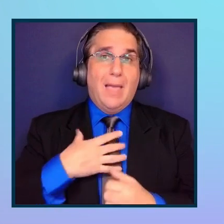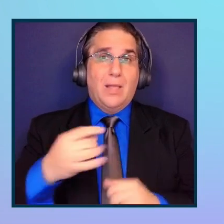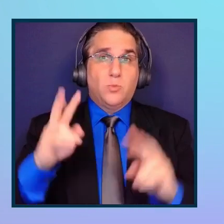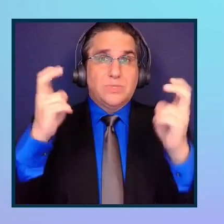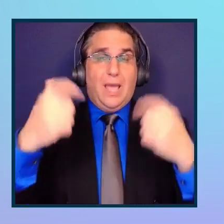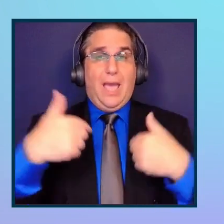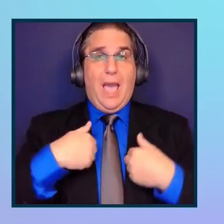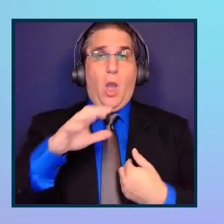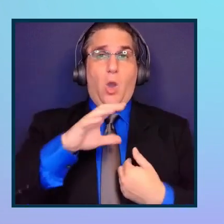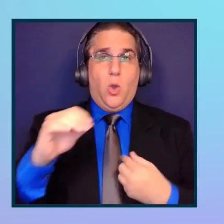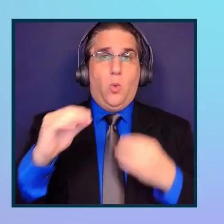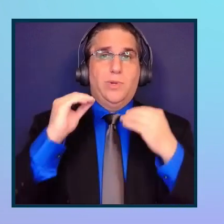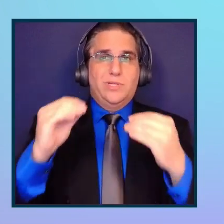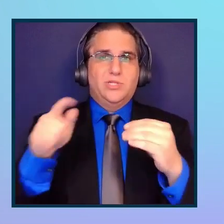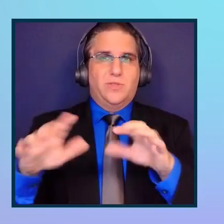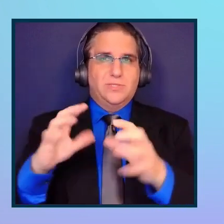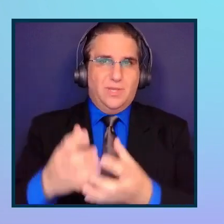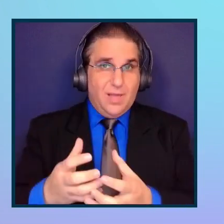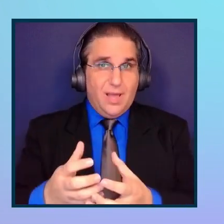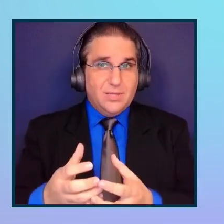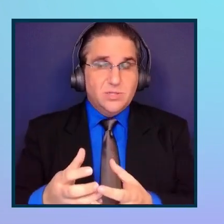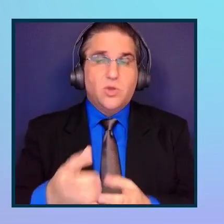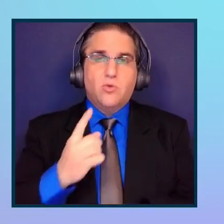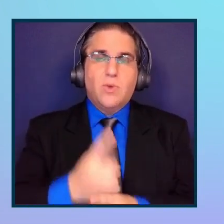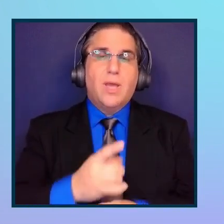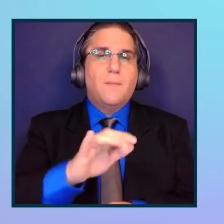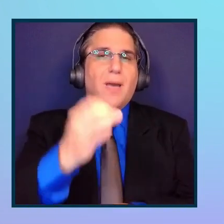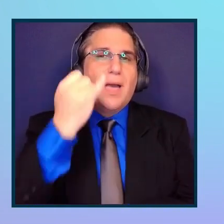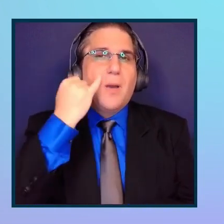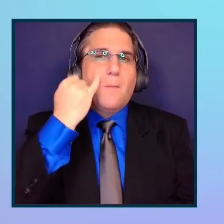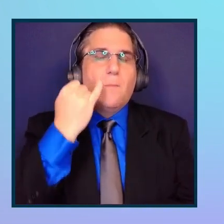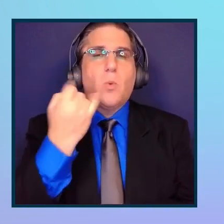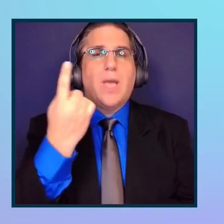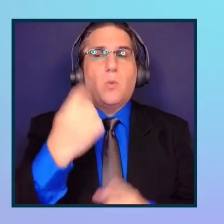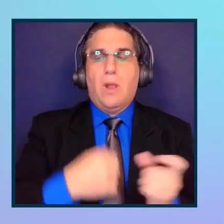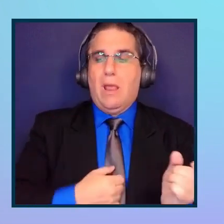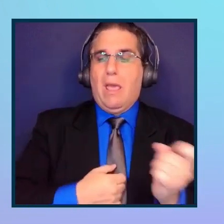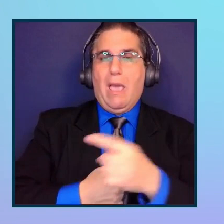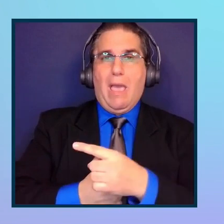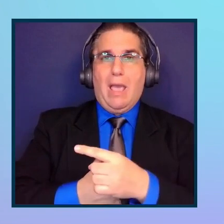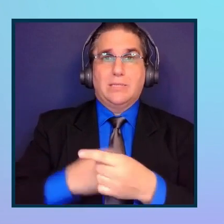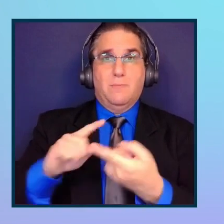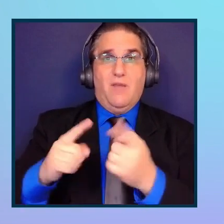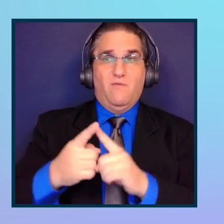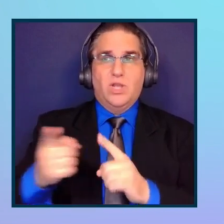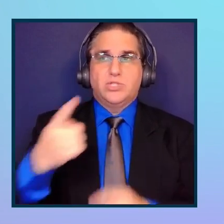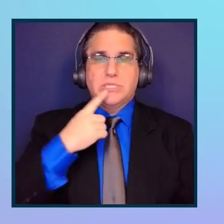but I know at the end of the day, if someone ask my friend what she did, that day she would've said that she taught because it was her class.